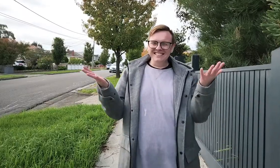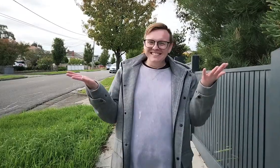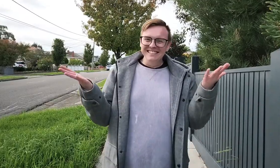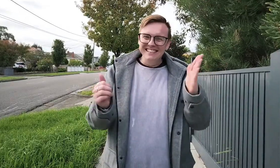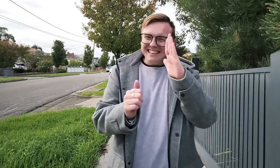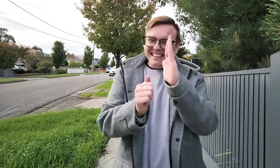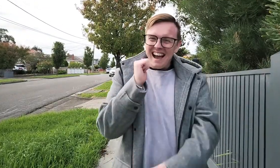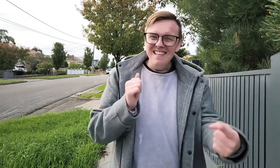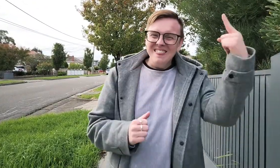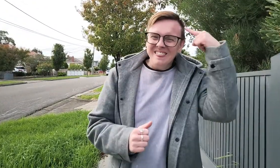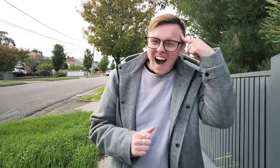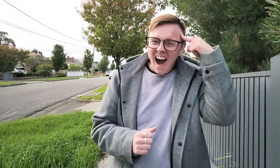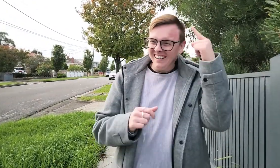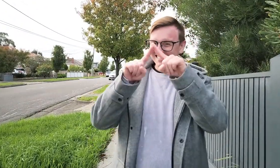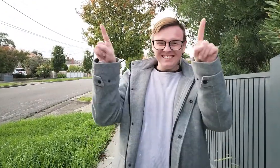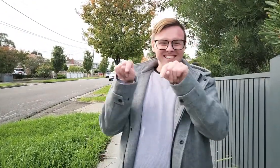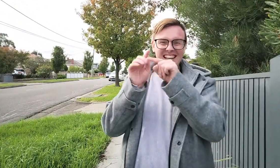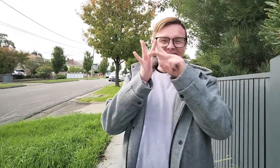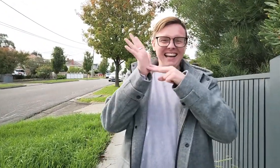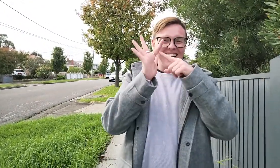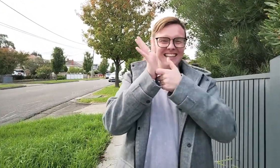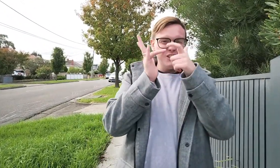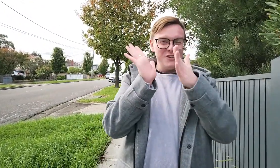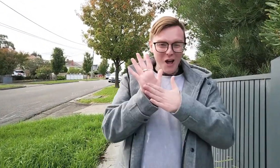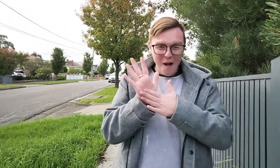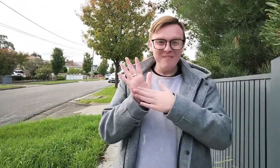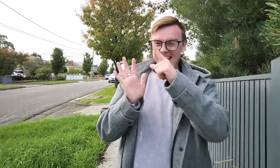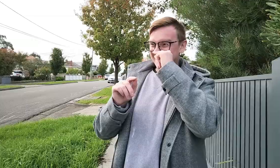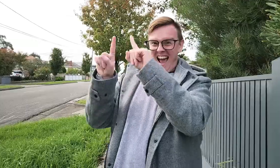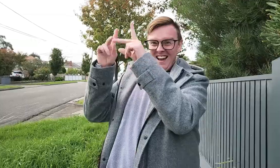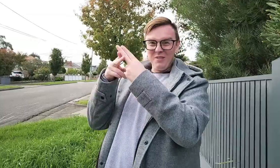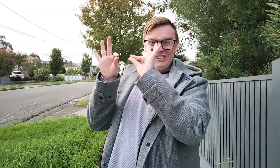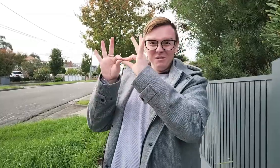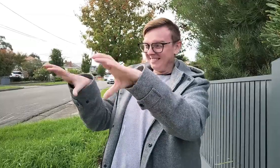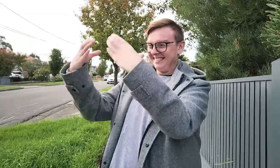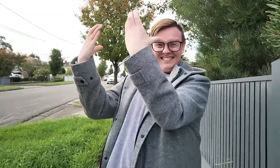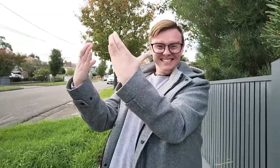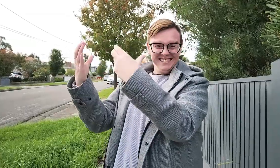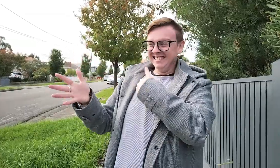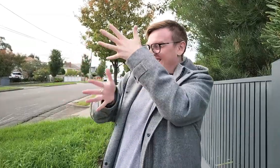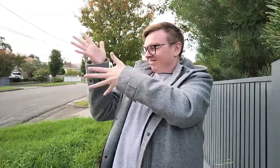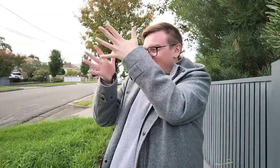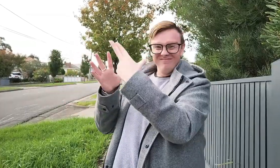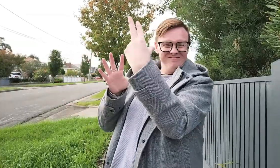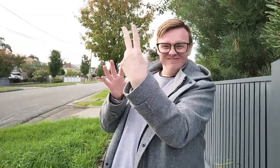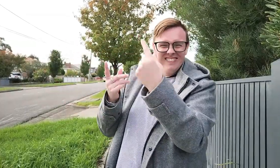Wow! I never thought to use Convo Australia to communicate through an intercom.